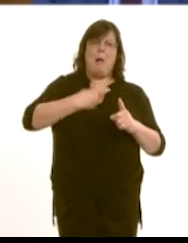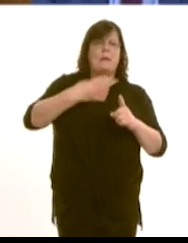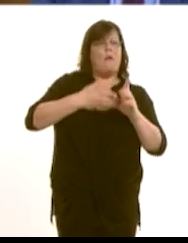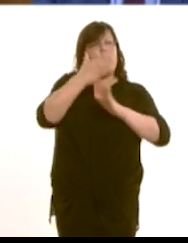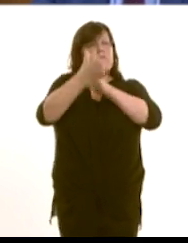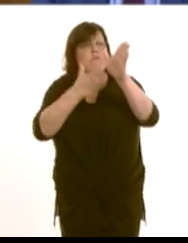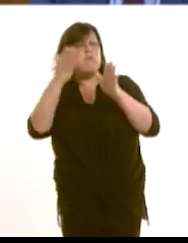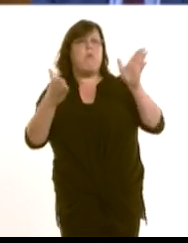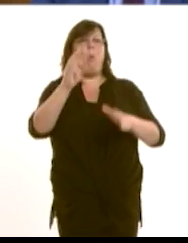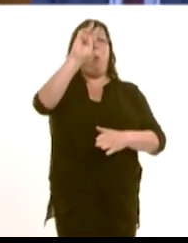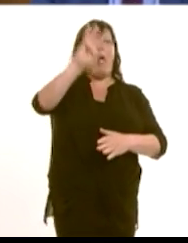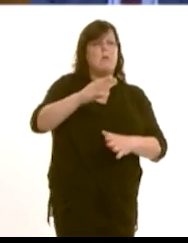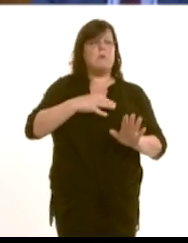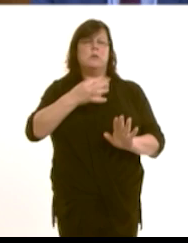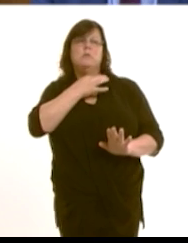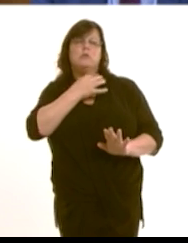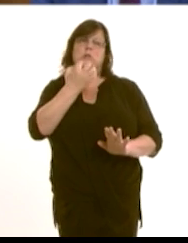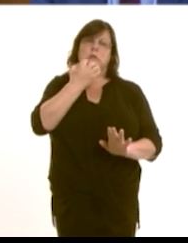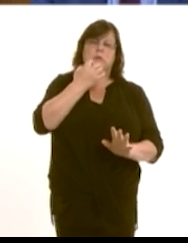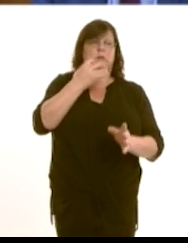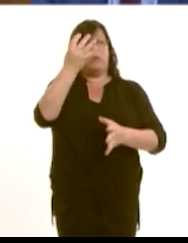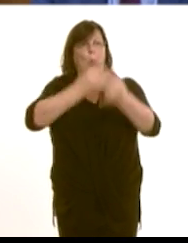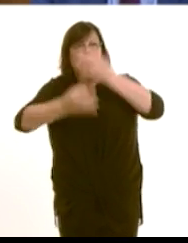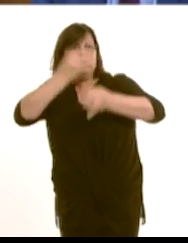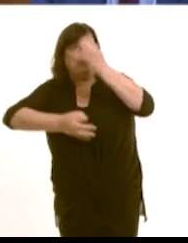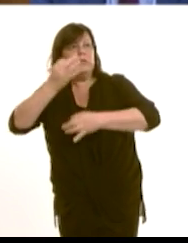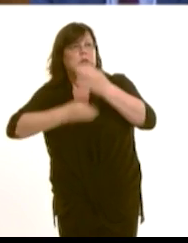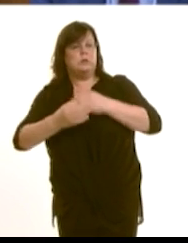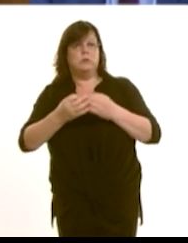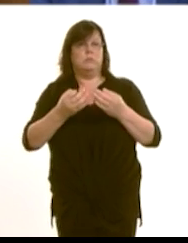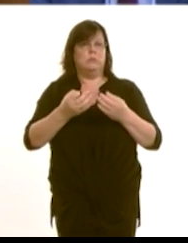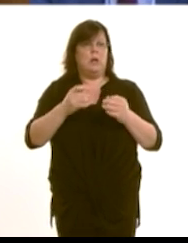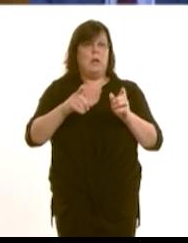taking questions from members of the public, and, like all Membersówell, I trust all MembersóI